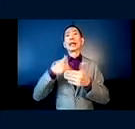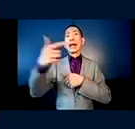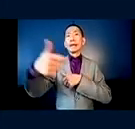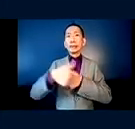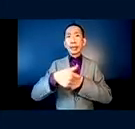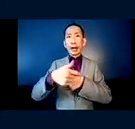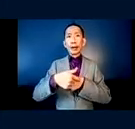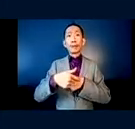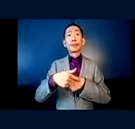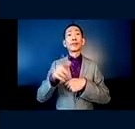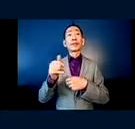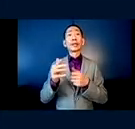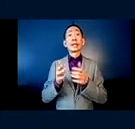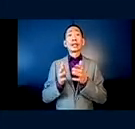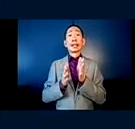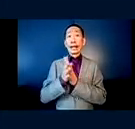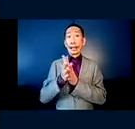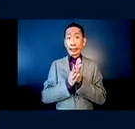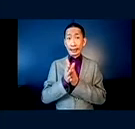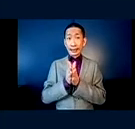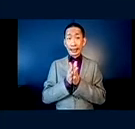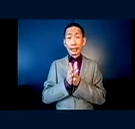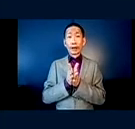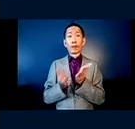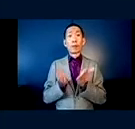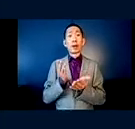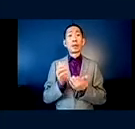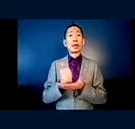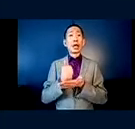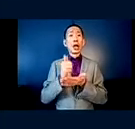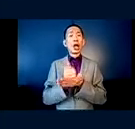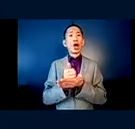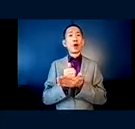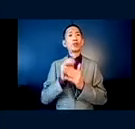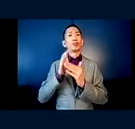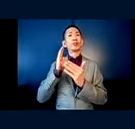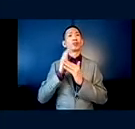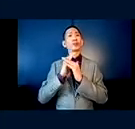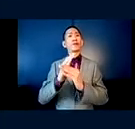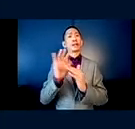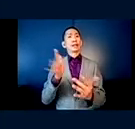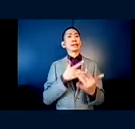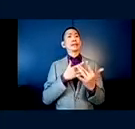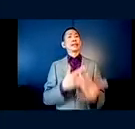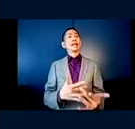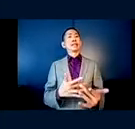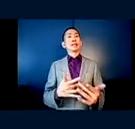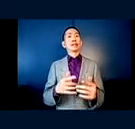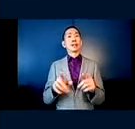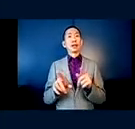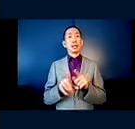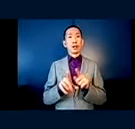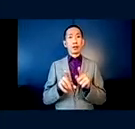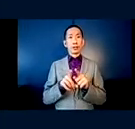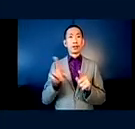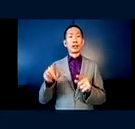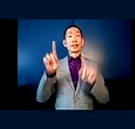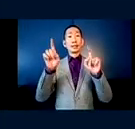IMMUNIZATION TO THE NEXT TIME. THE INCENTIVE COUNTERACTS THIS